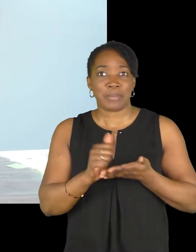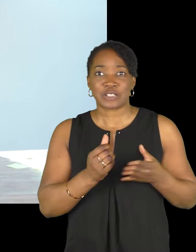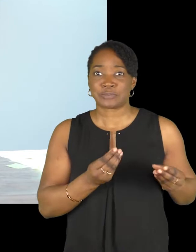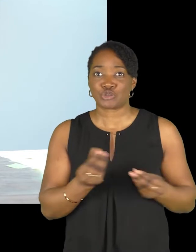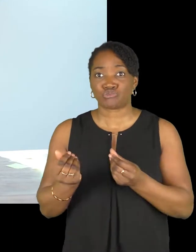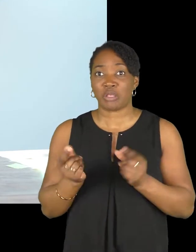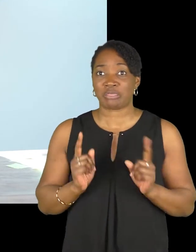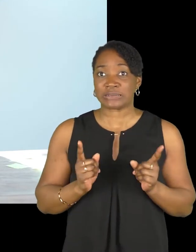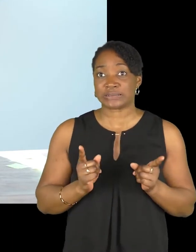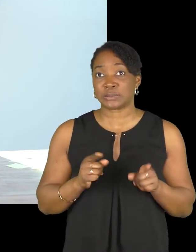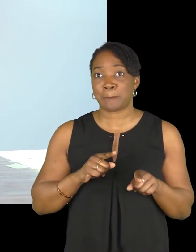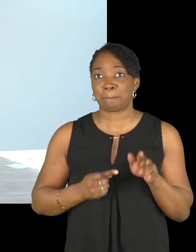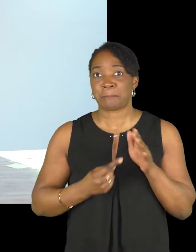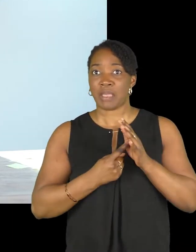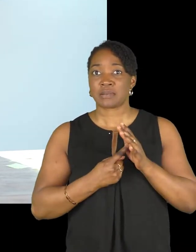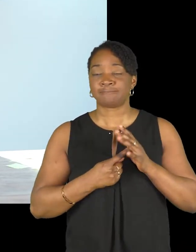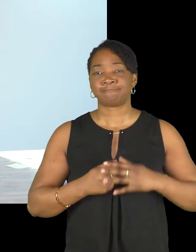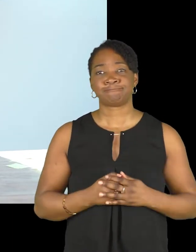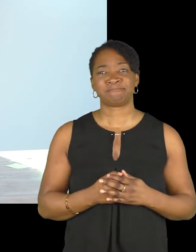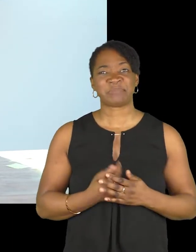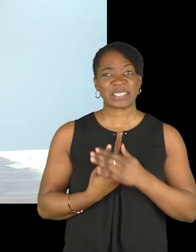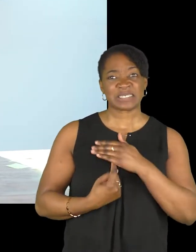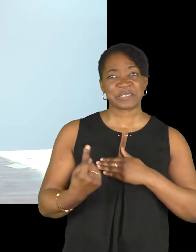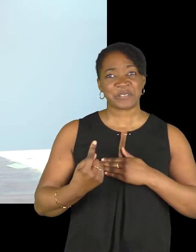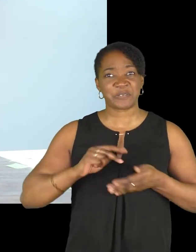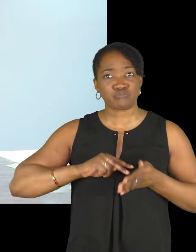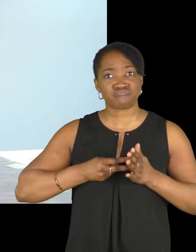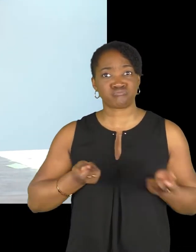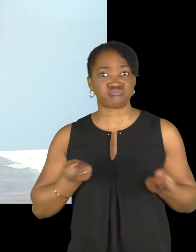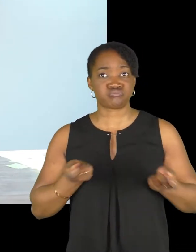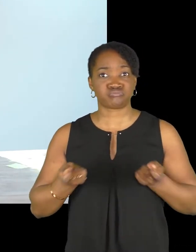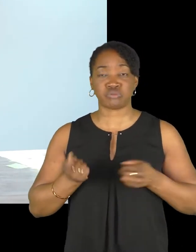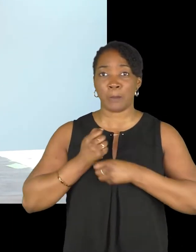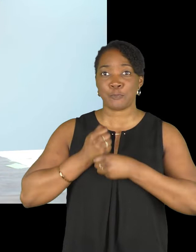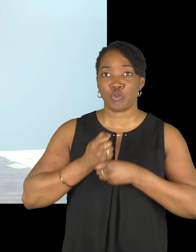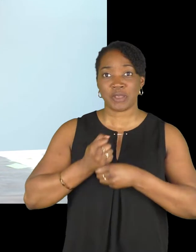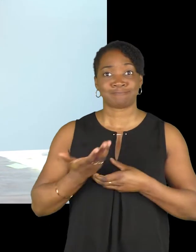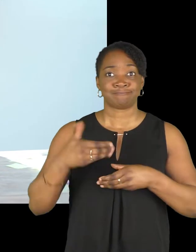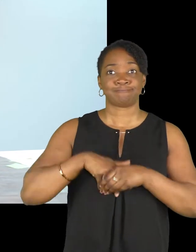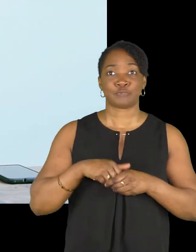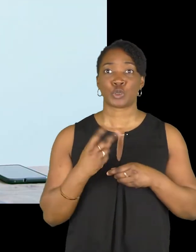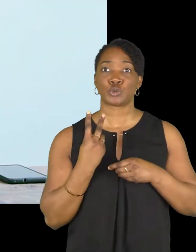self-published materials, I think that's the main thing, and self-organised movements. I'm part of